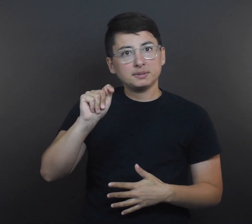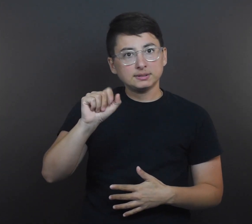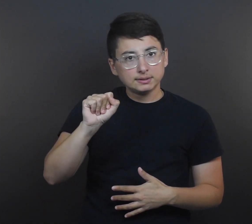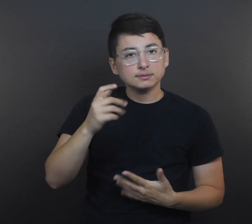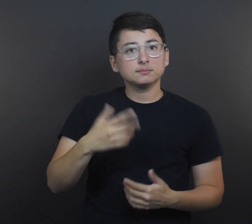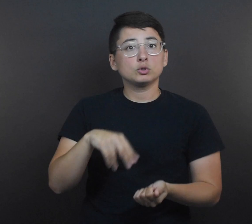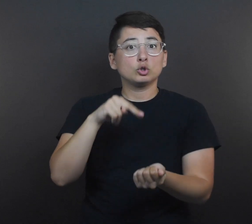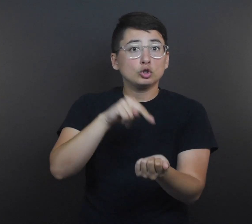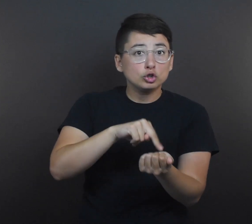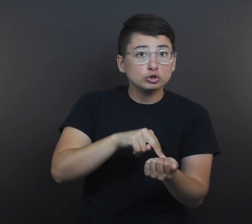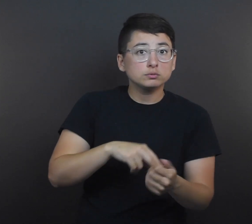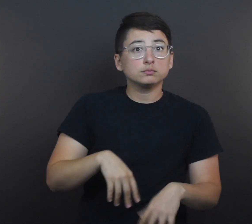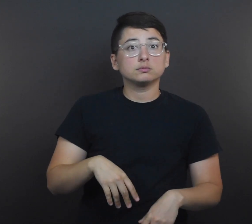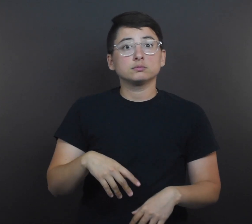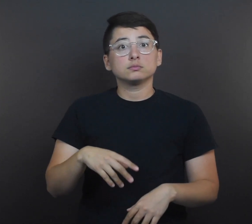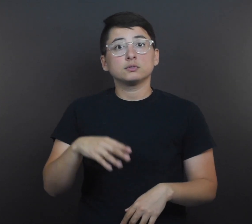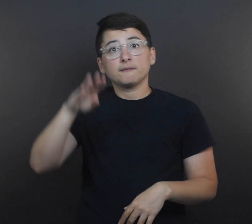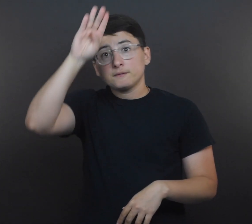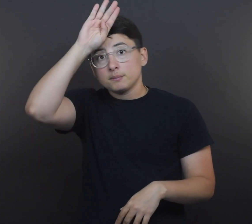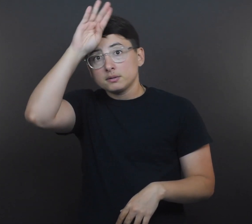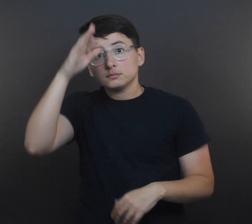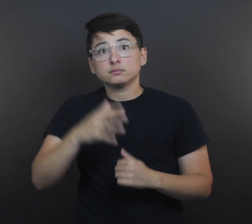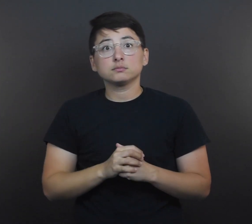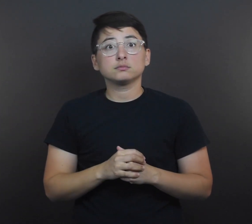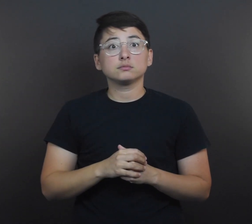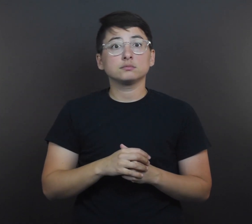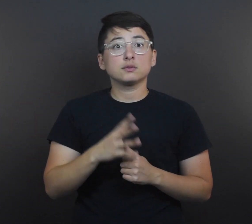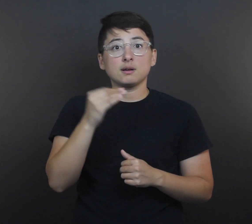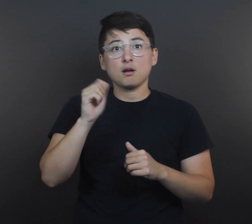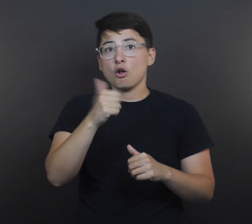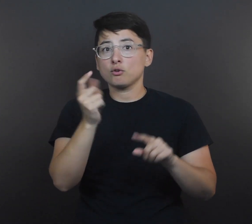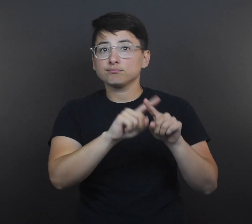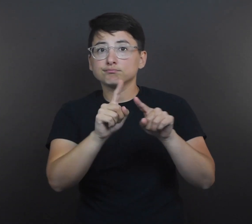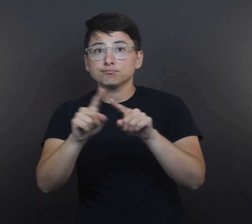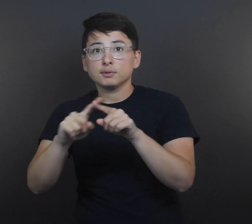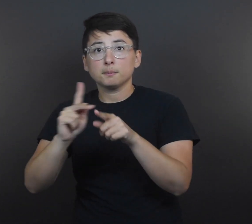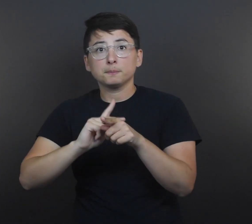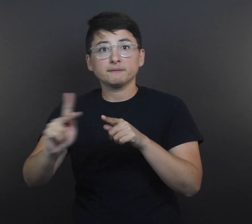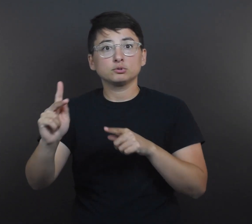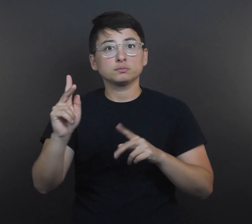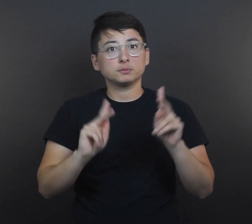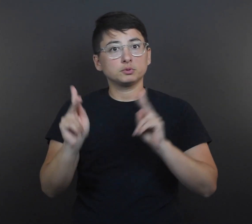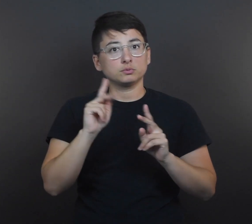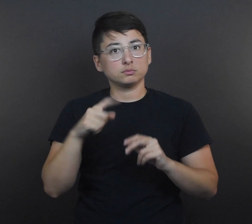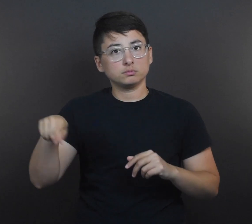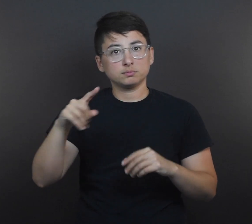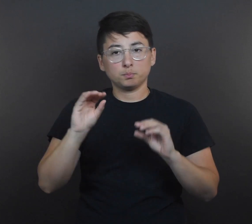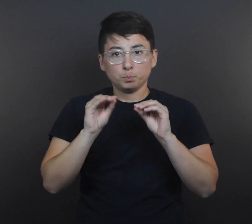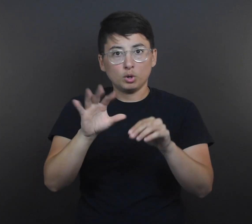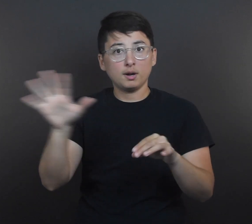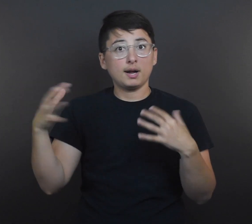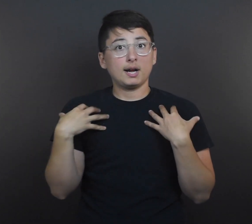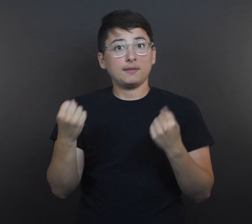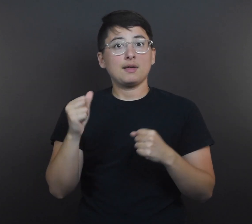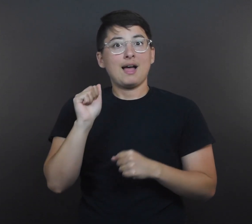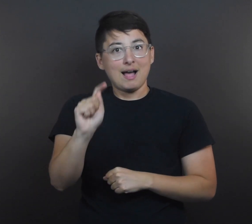I saw scores of volunteers who were EMTs, nurses, firefighters, and many other professions that were